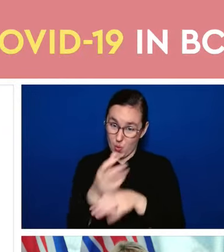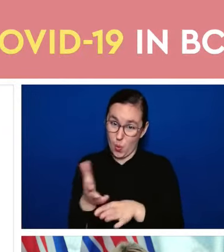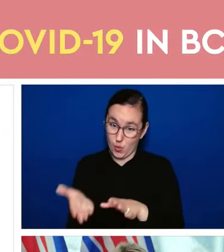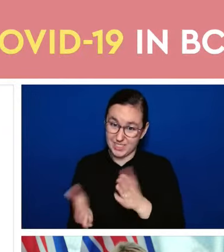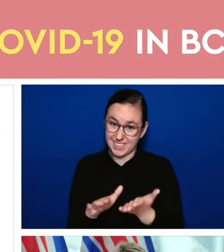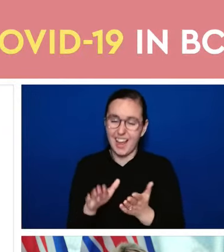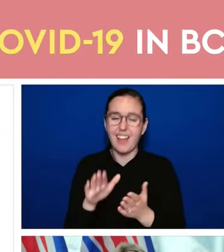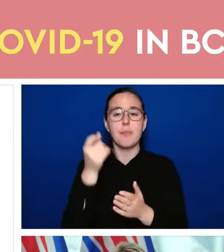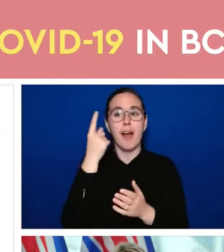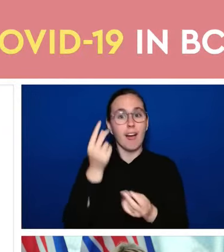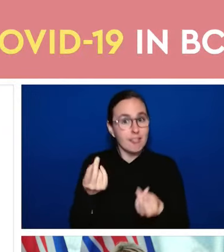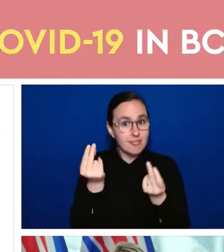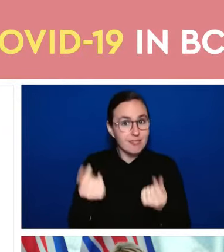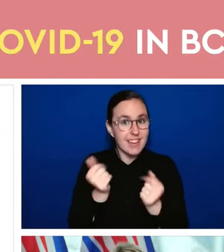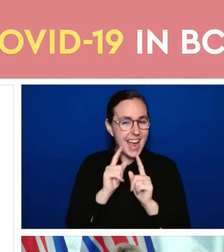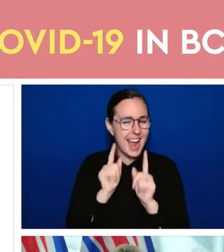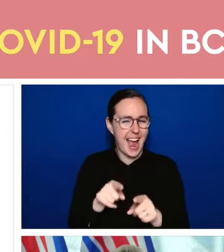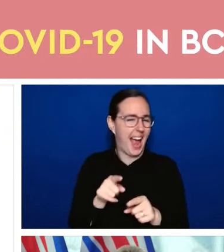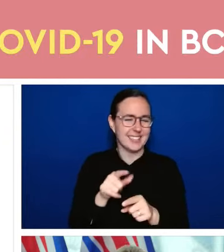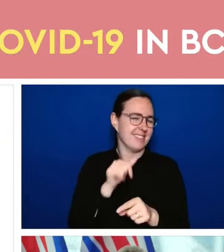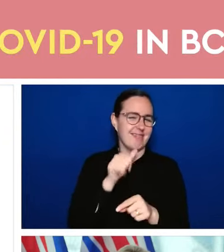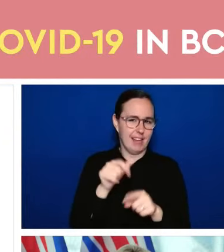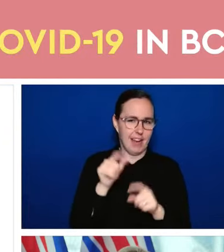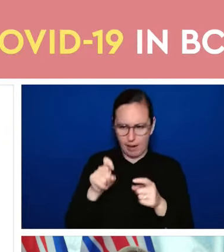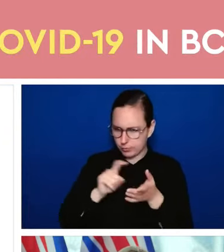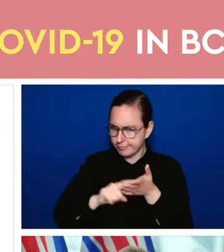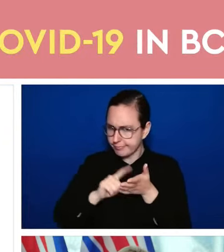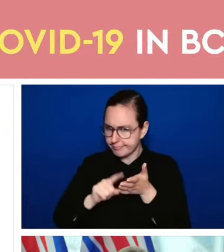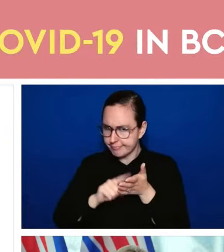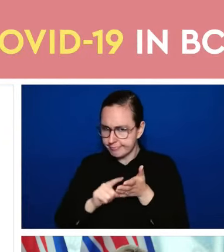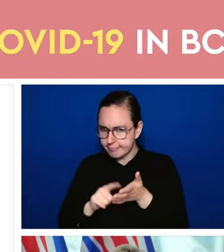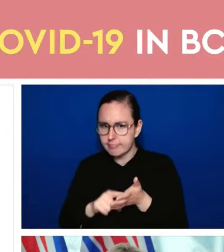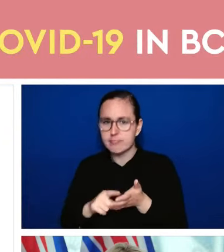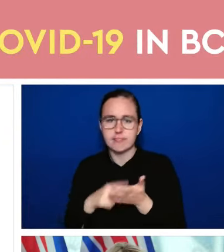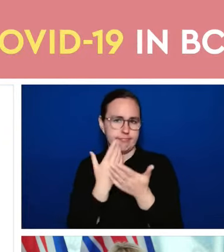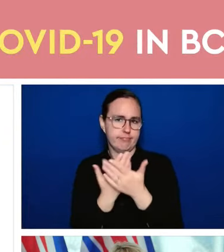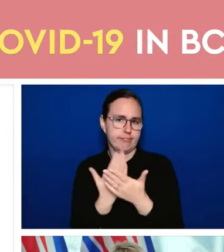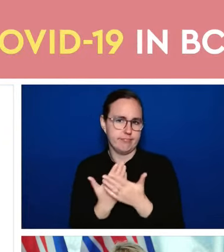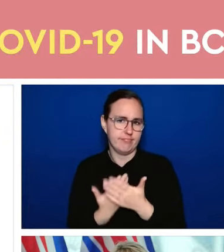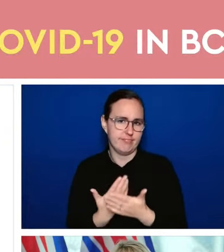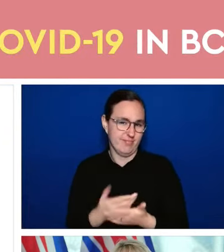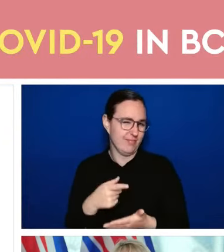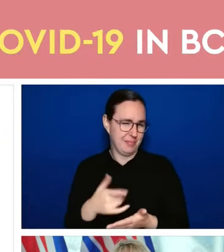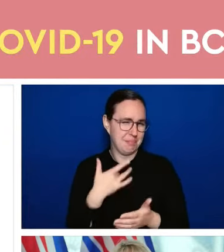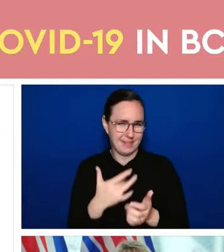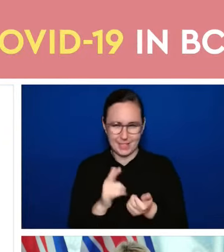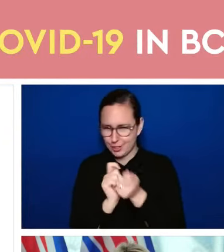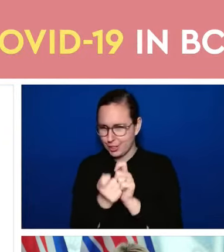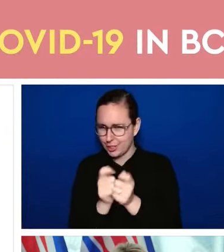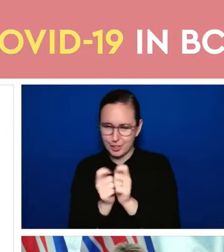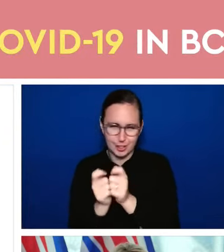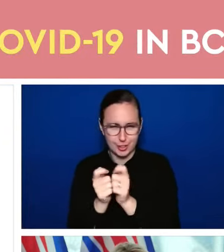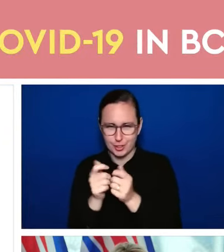happen and that means that our statistics change over time but one of the things that we can